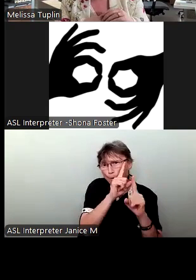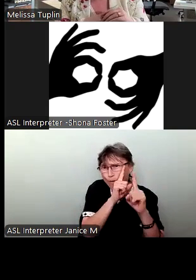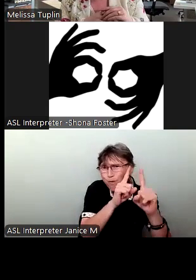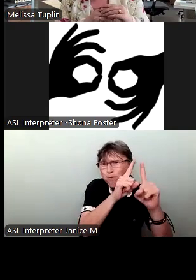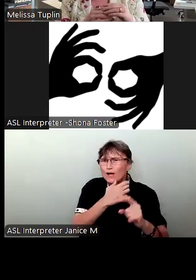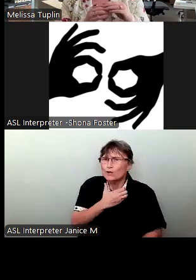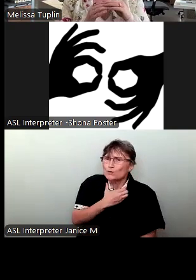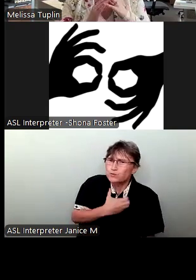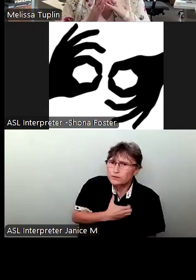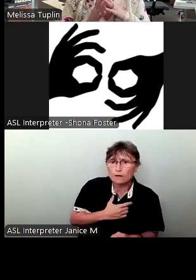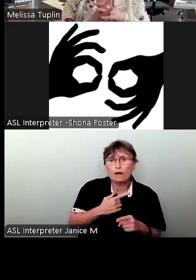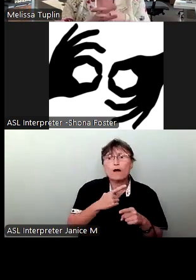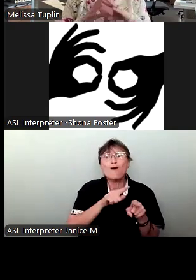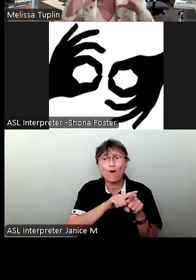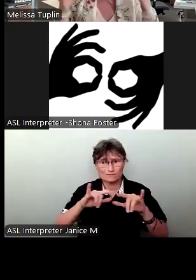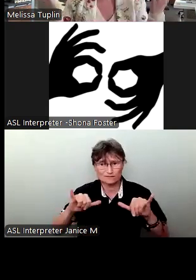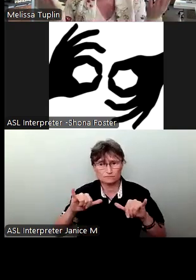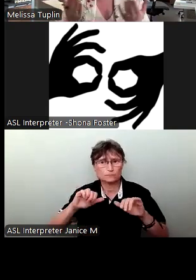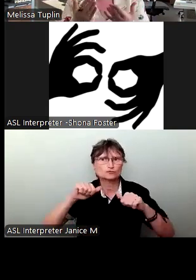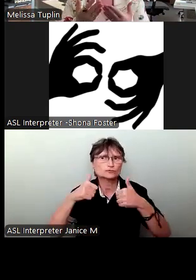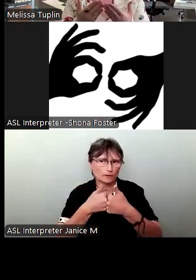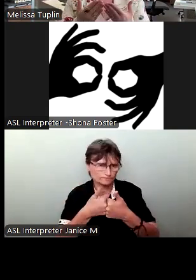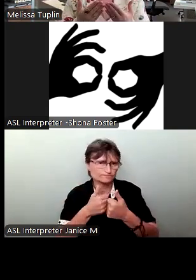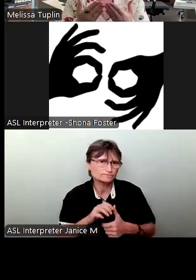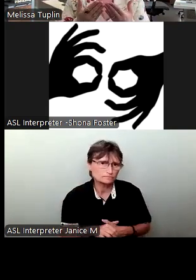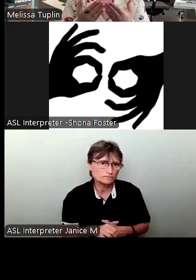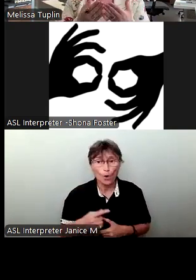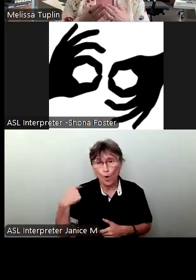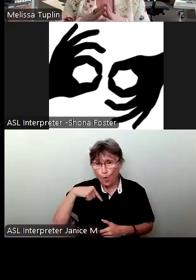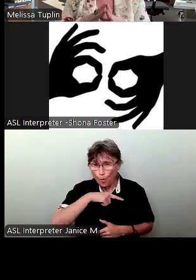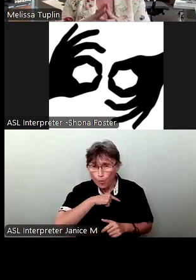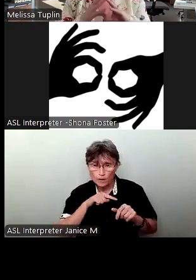operating program, we're looking holistically at an organization,